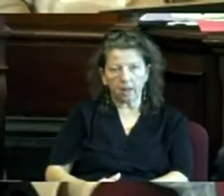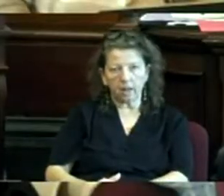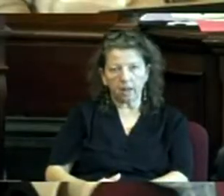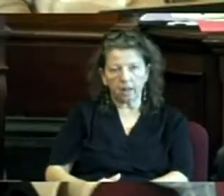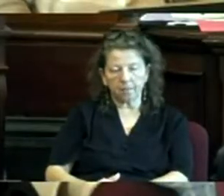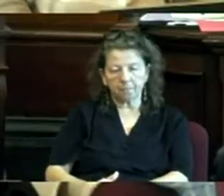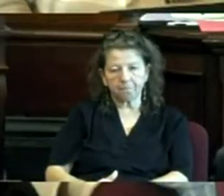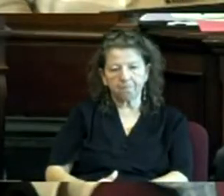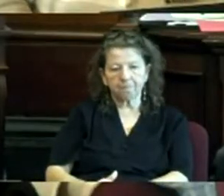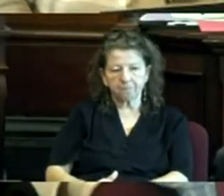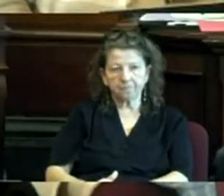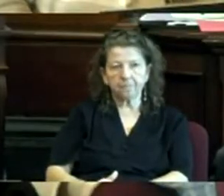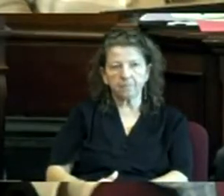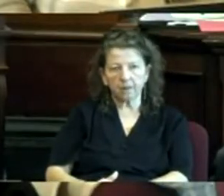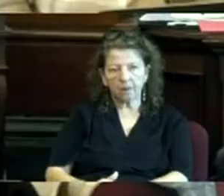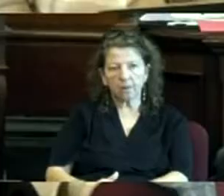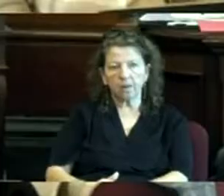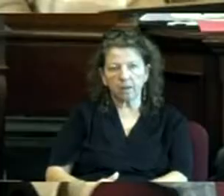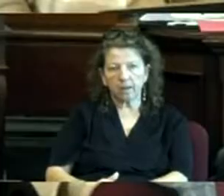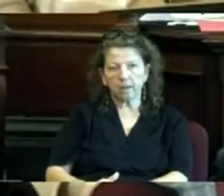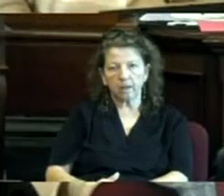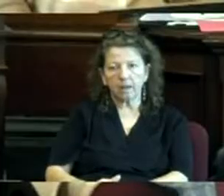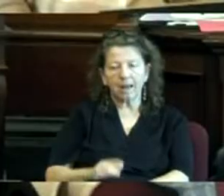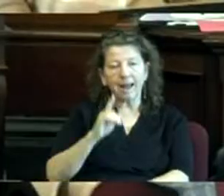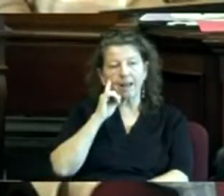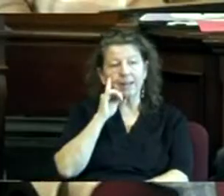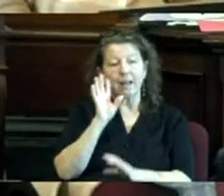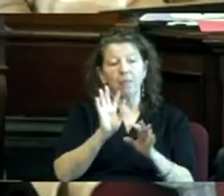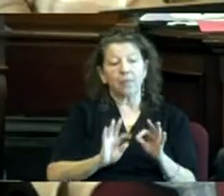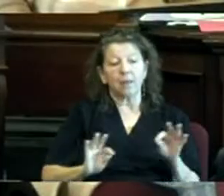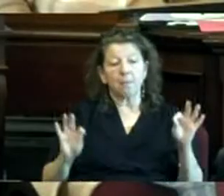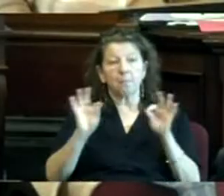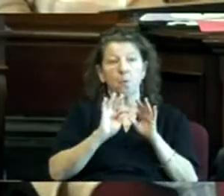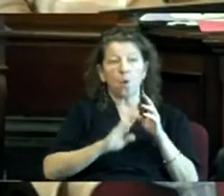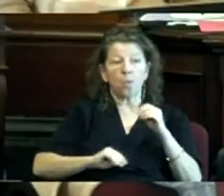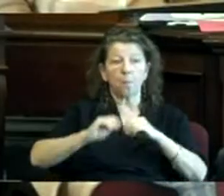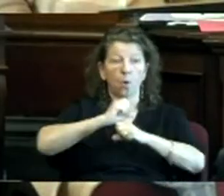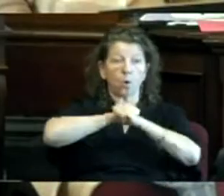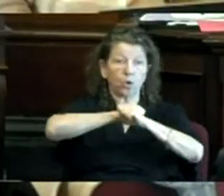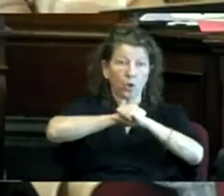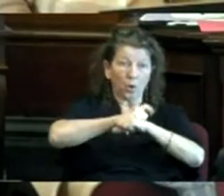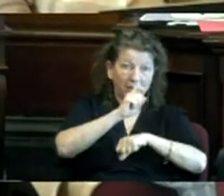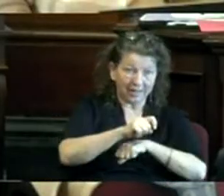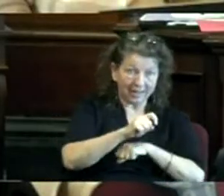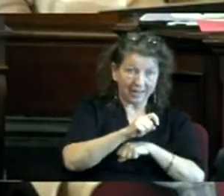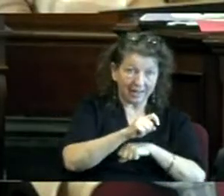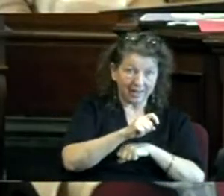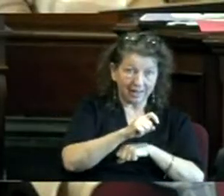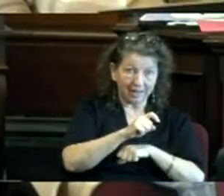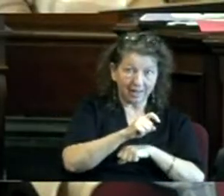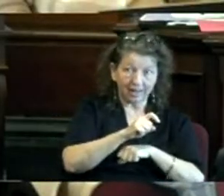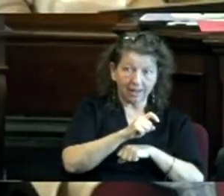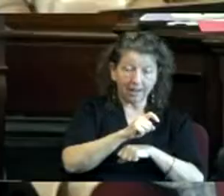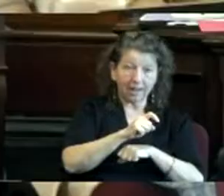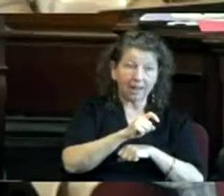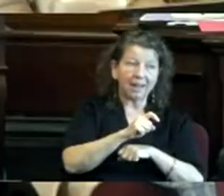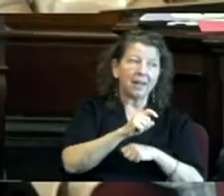but I don't want to overpromise there because I think, you know,